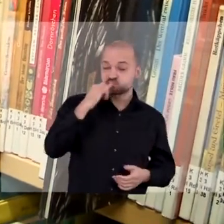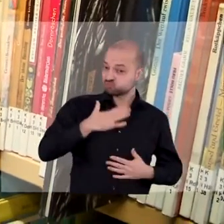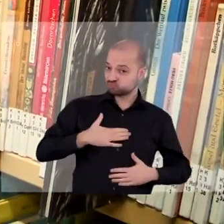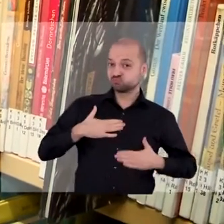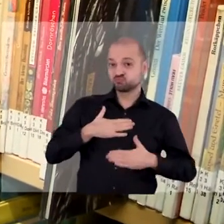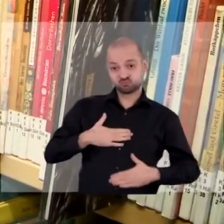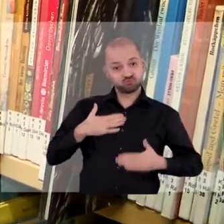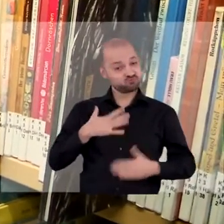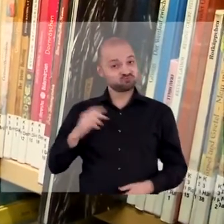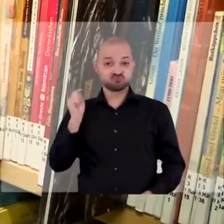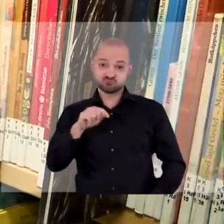Because it was fun.